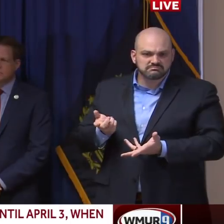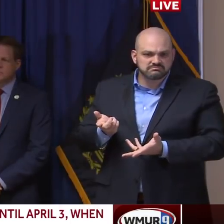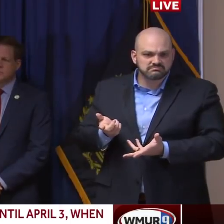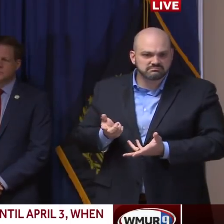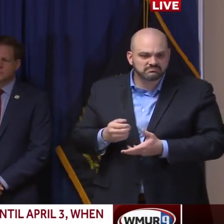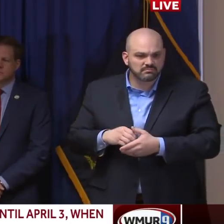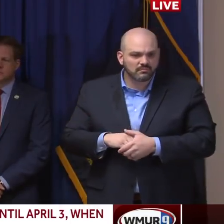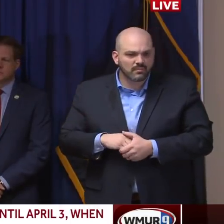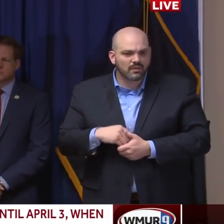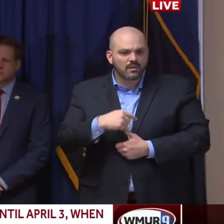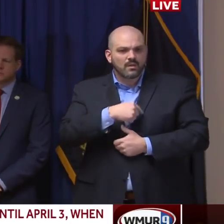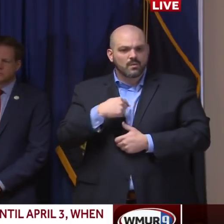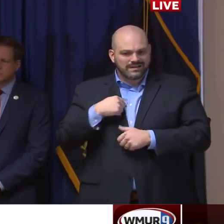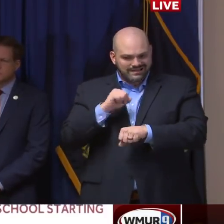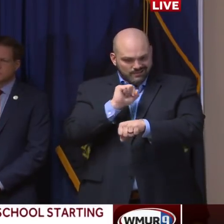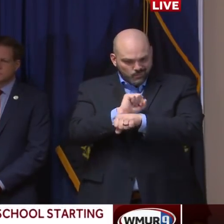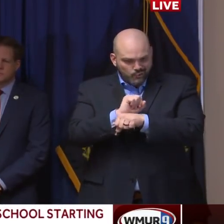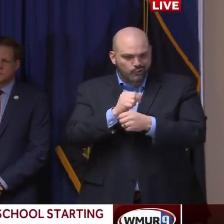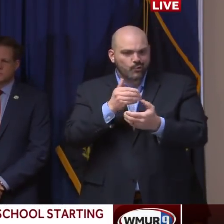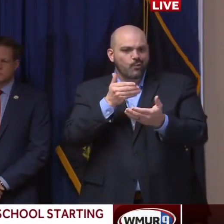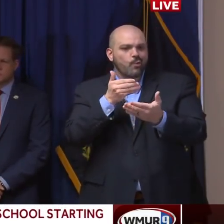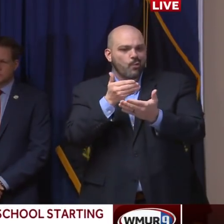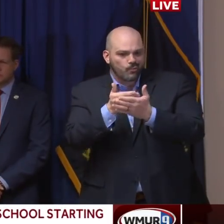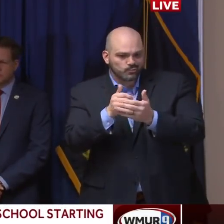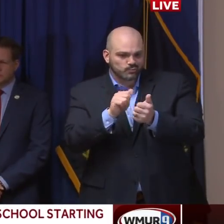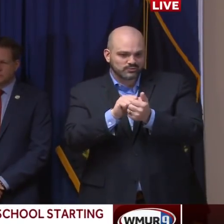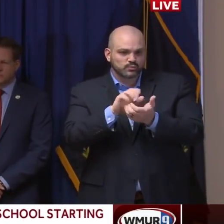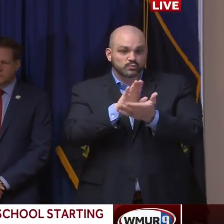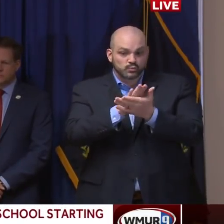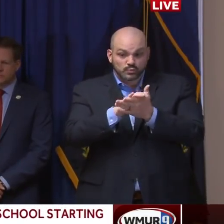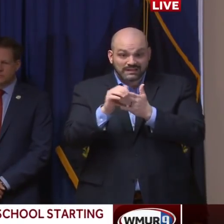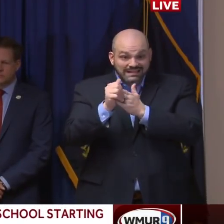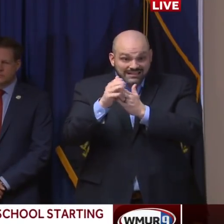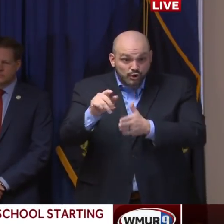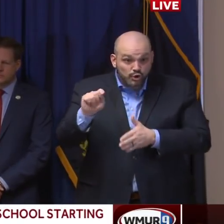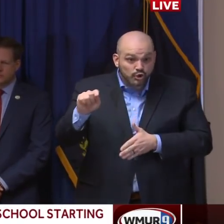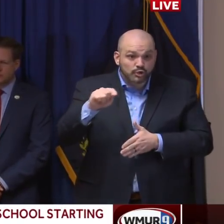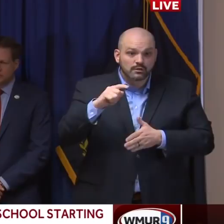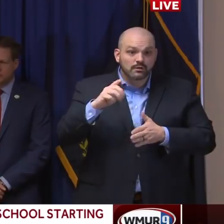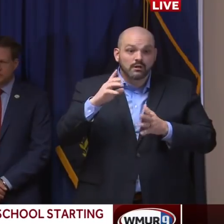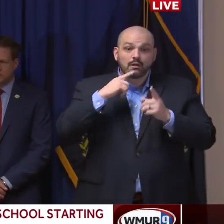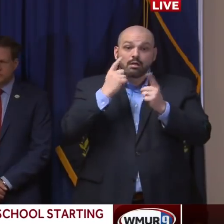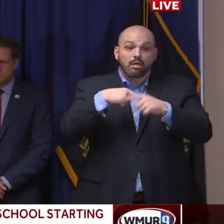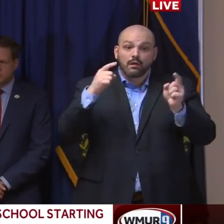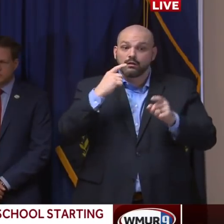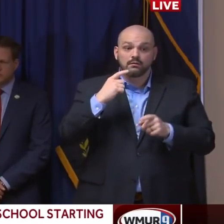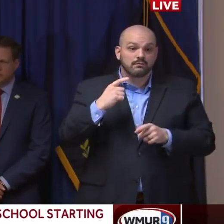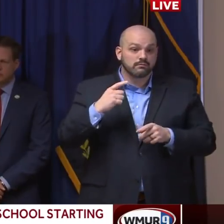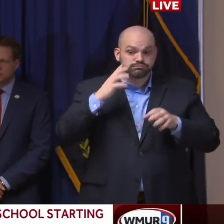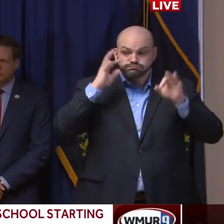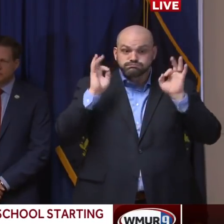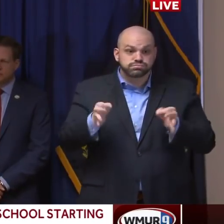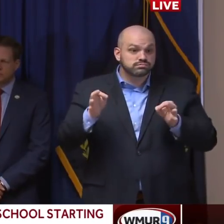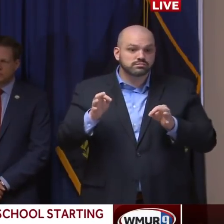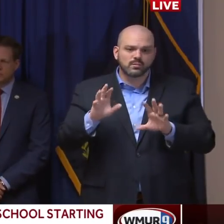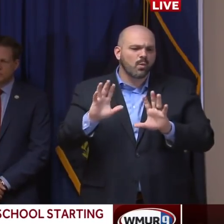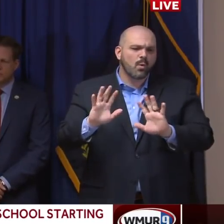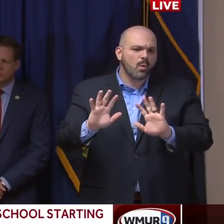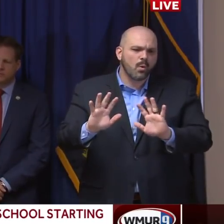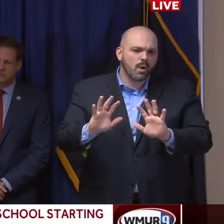WE HAVE BEEN WORKING VERY CLOSELY WITH THE LOCAL OFFICIALS AND LOCAL SCHOOL LEADERS IN MAKING THIS DECISION.